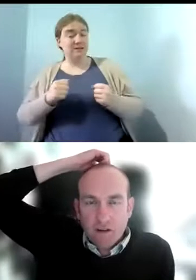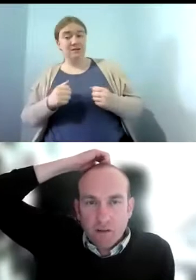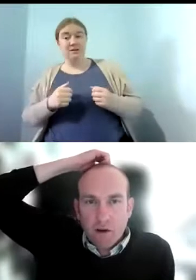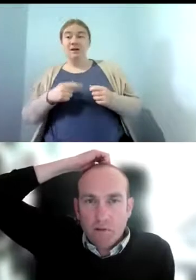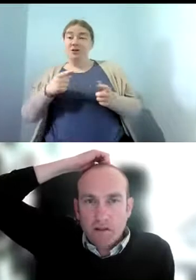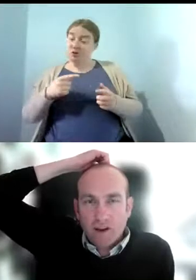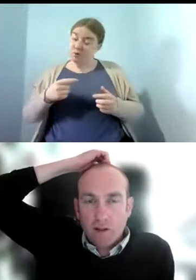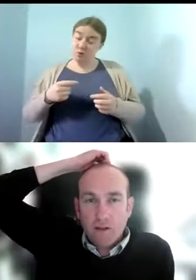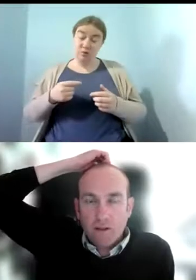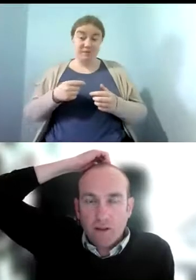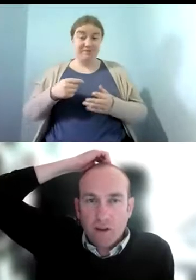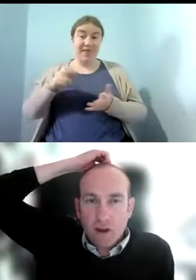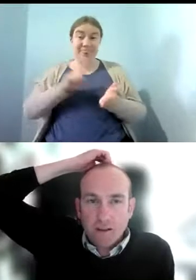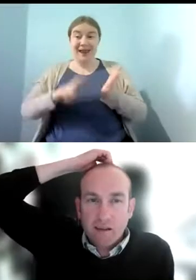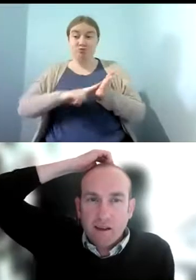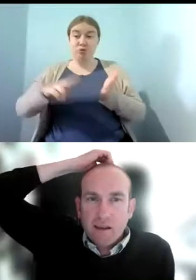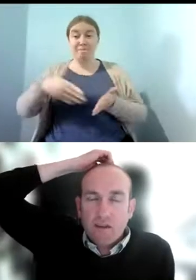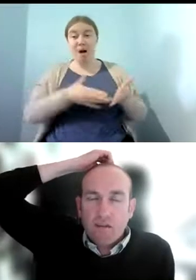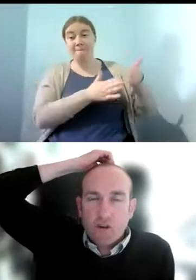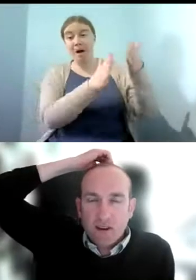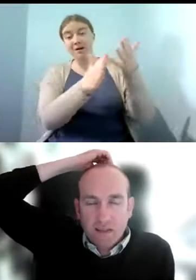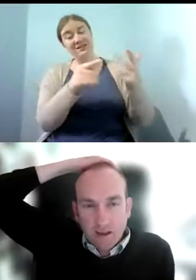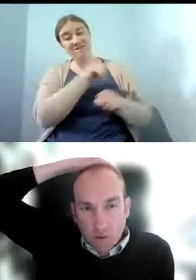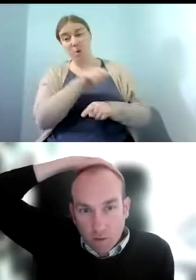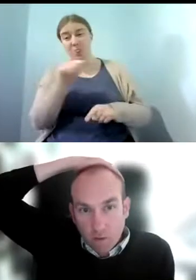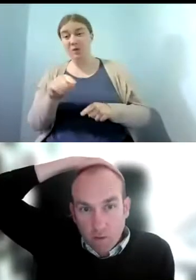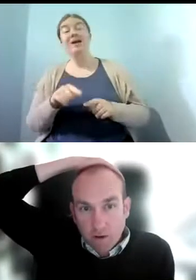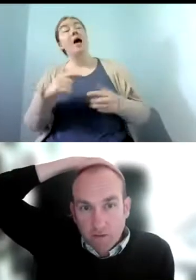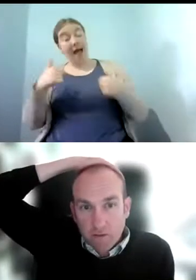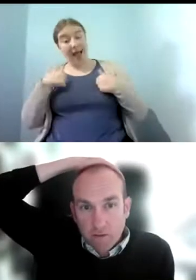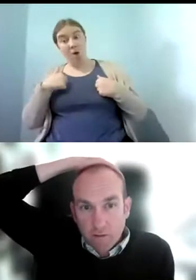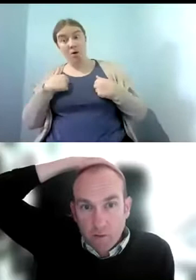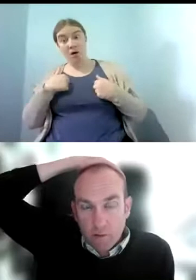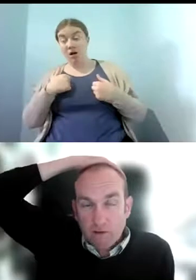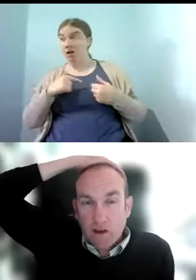bypass channel at the other sites given the choice that's what we would have we would have done at